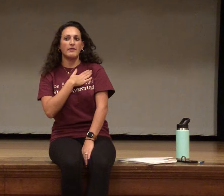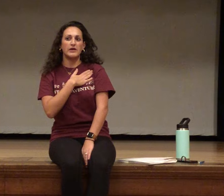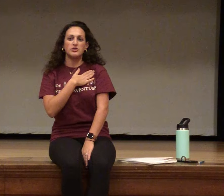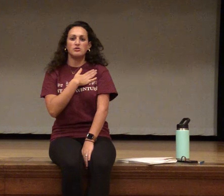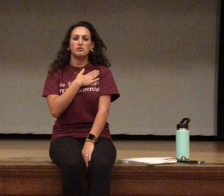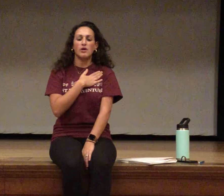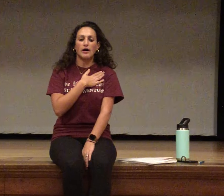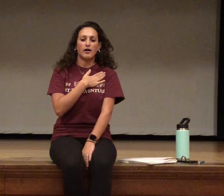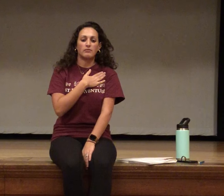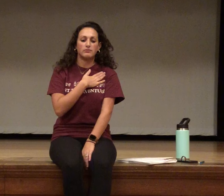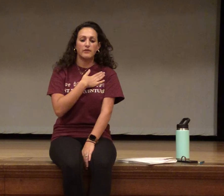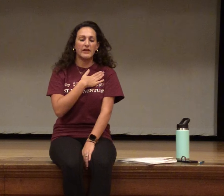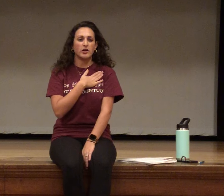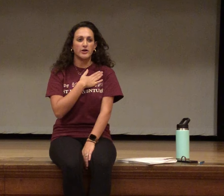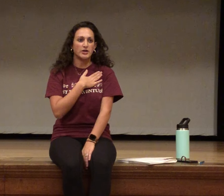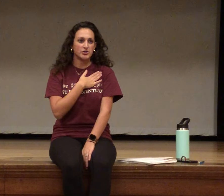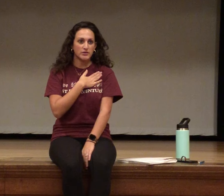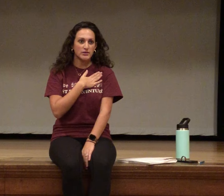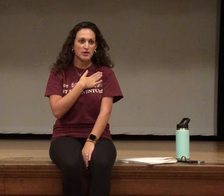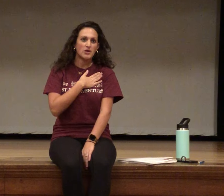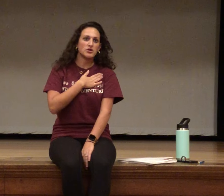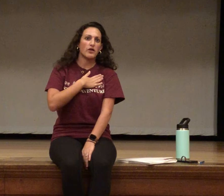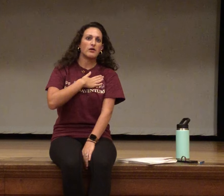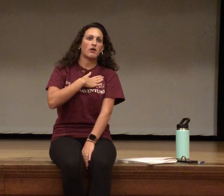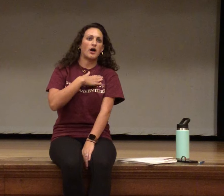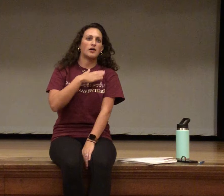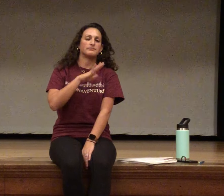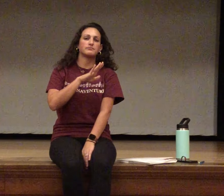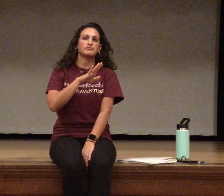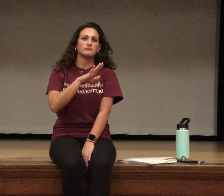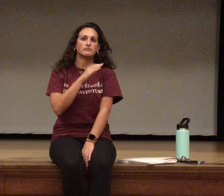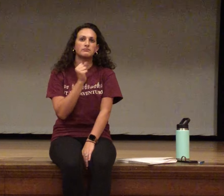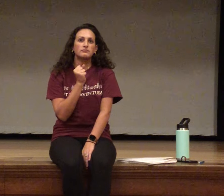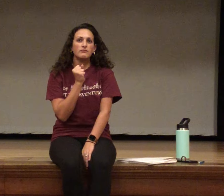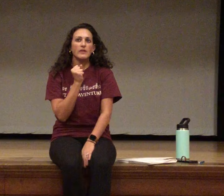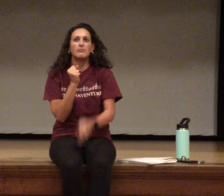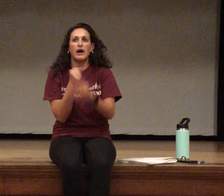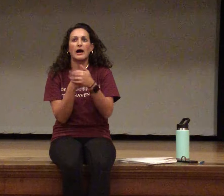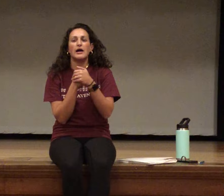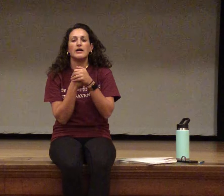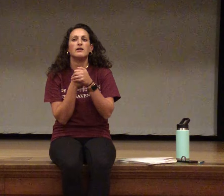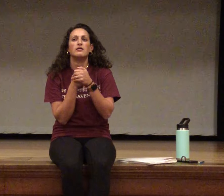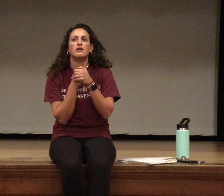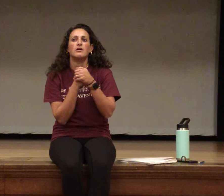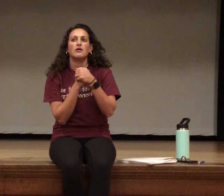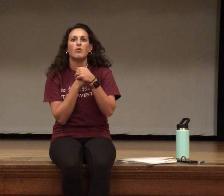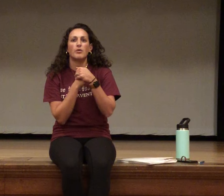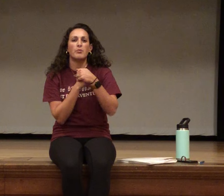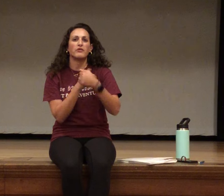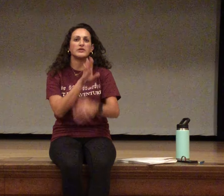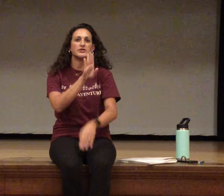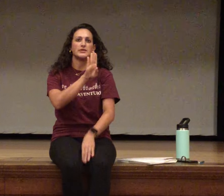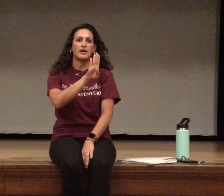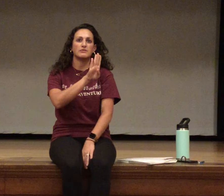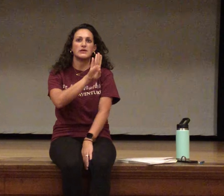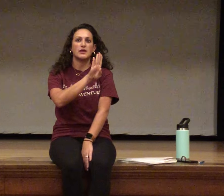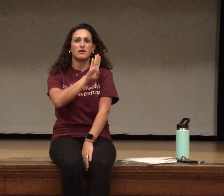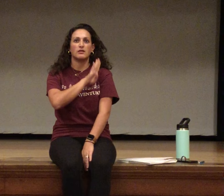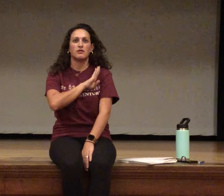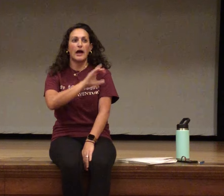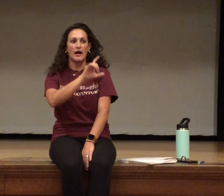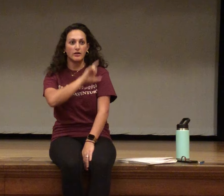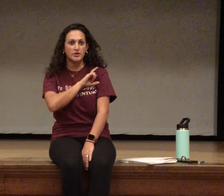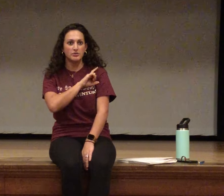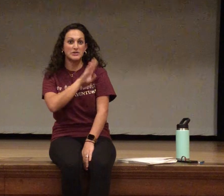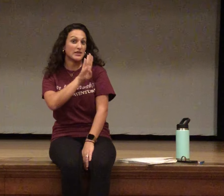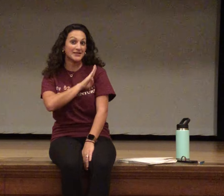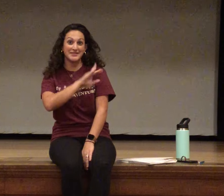um and they do um like their initials So like um my one of my professors names in college was this